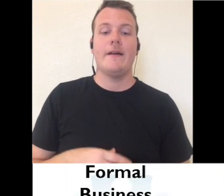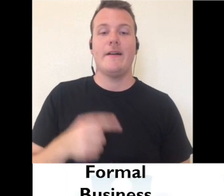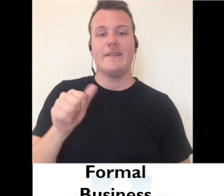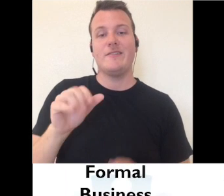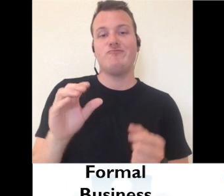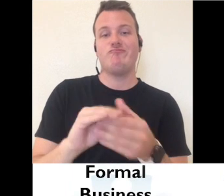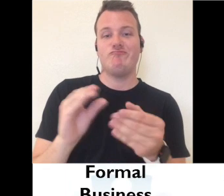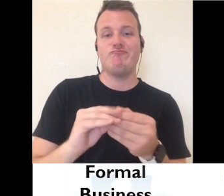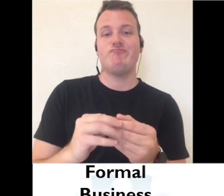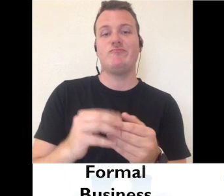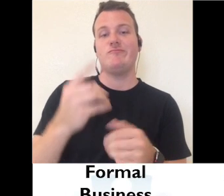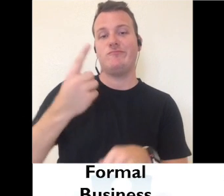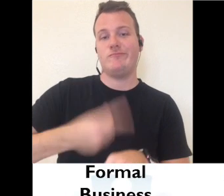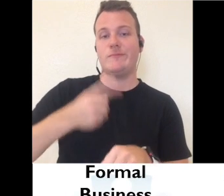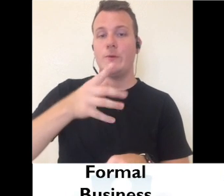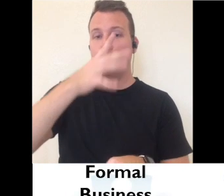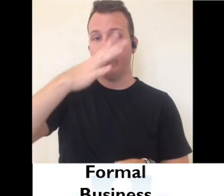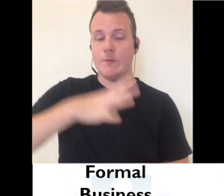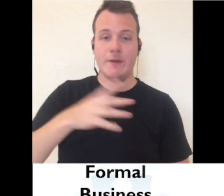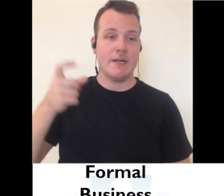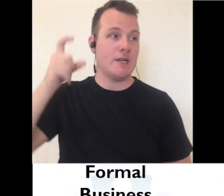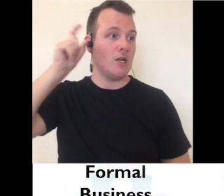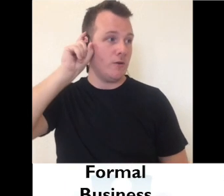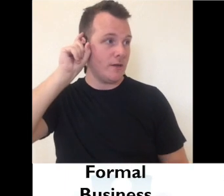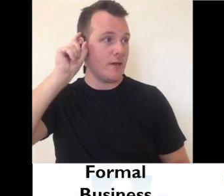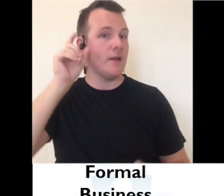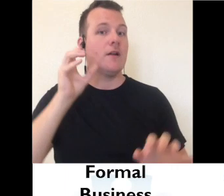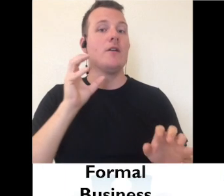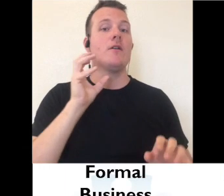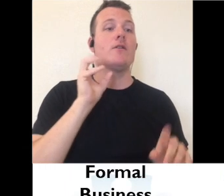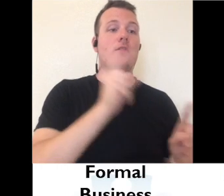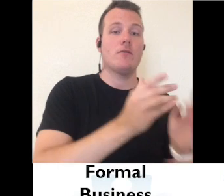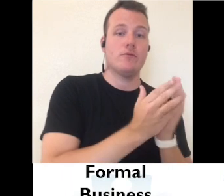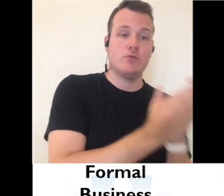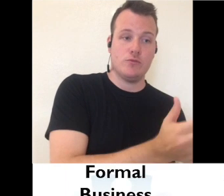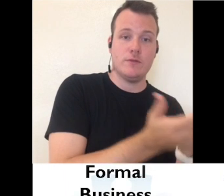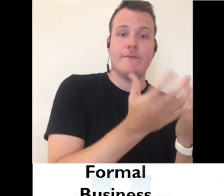cruise, came back and returned, so she could pay for her cruise. This is a few